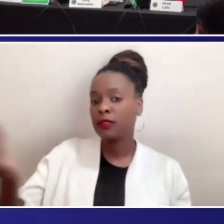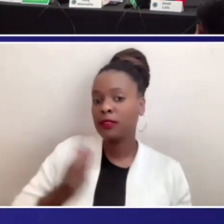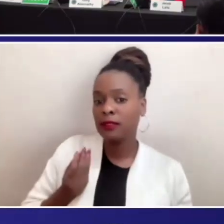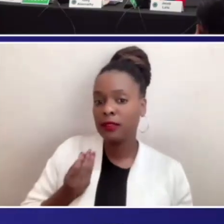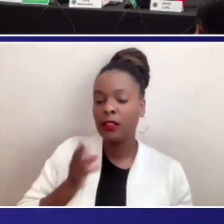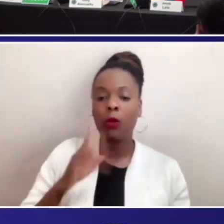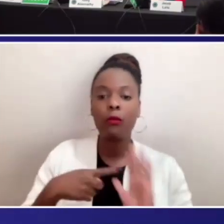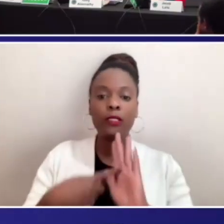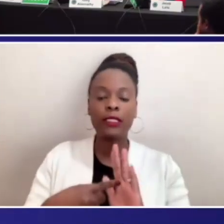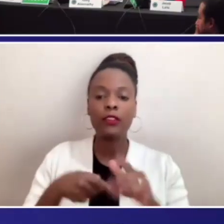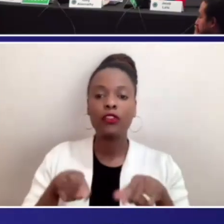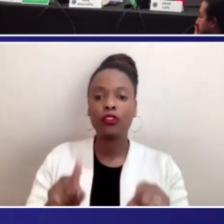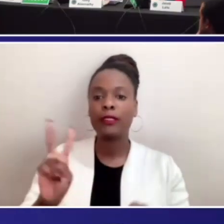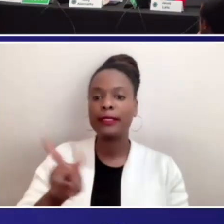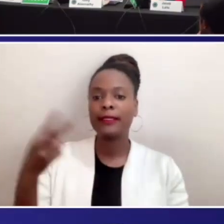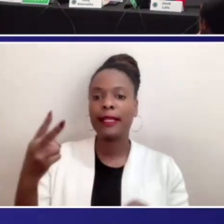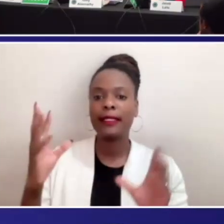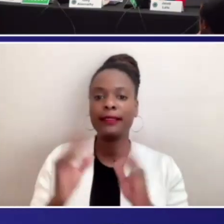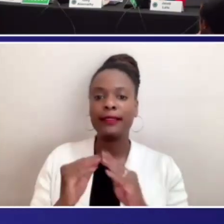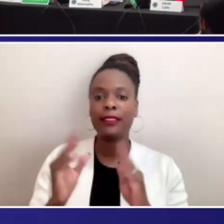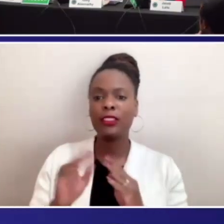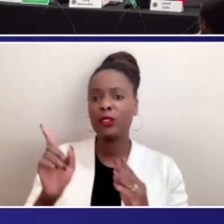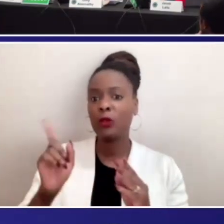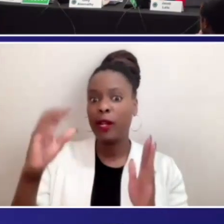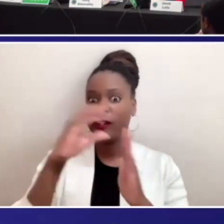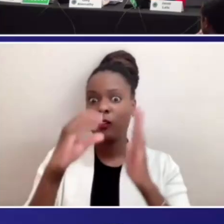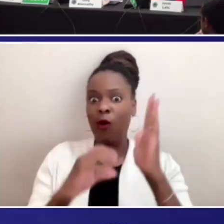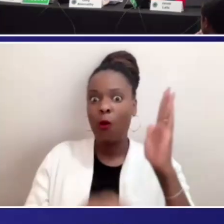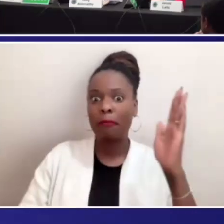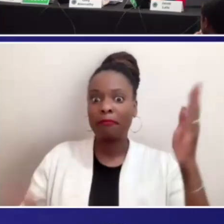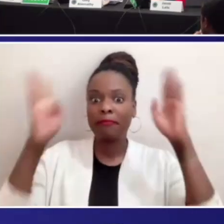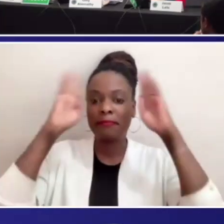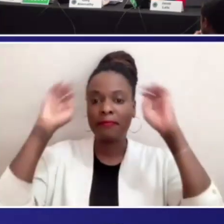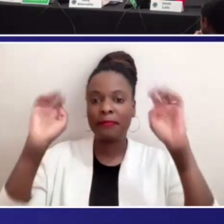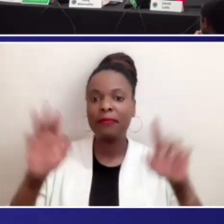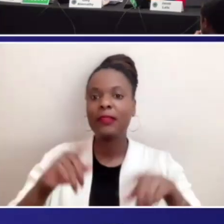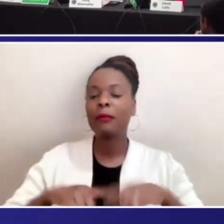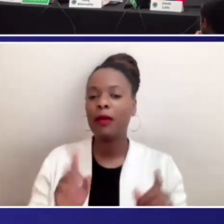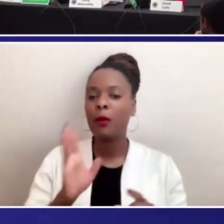second session. I don't know where it's going to go yet, but we will make sure it's in the right spot.